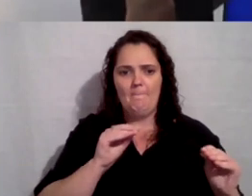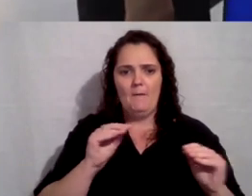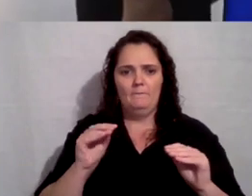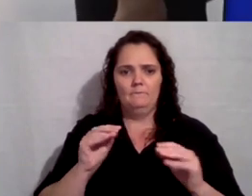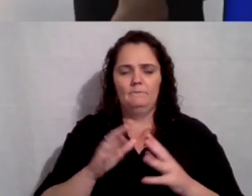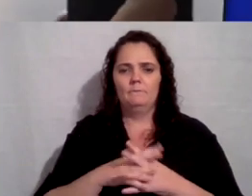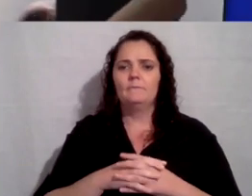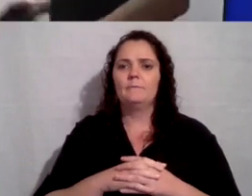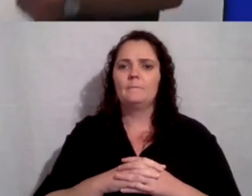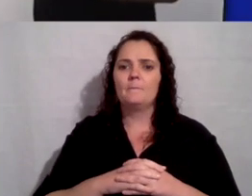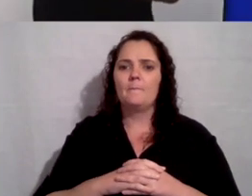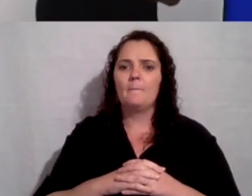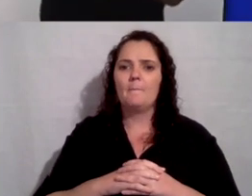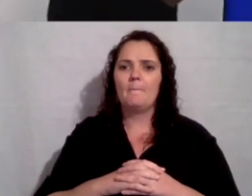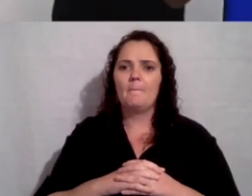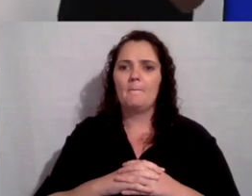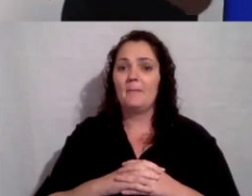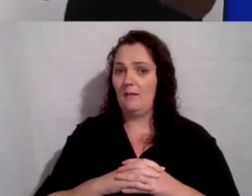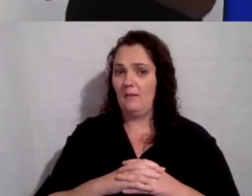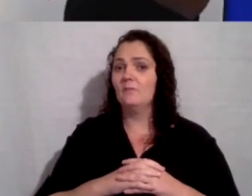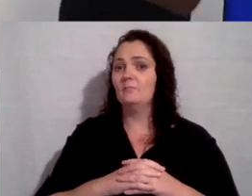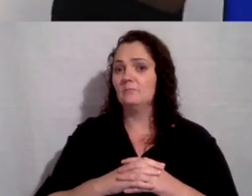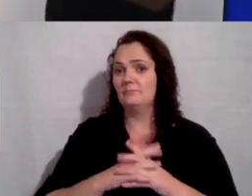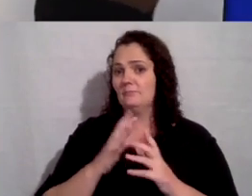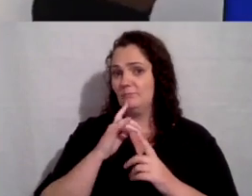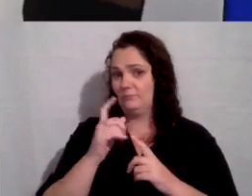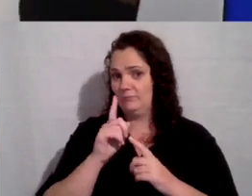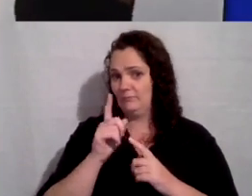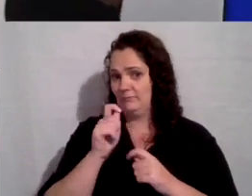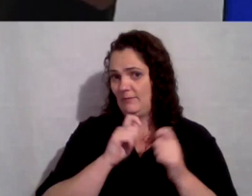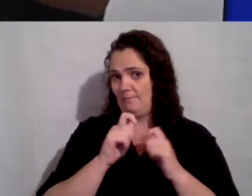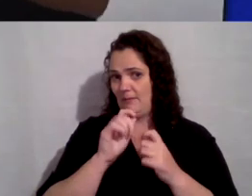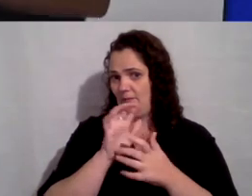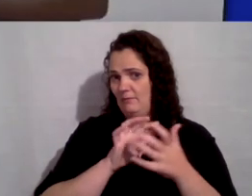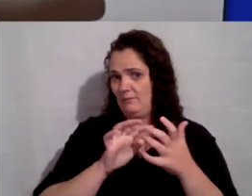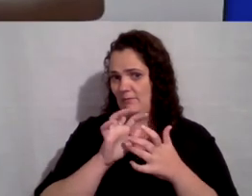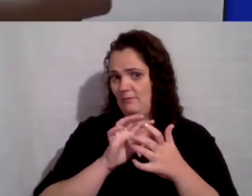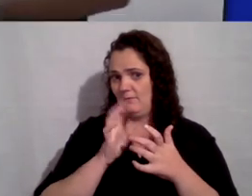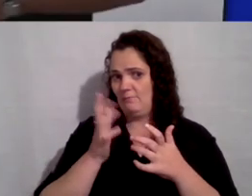and now what we're going to have is we're going to have both now it's going to get complicated because we're going to have both Atticus and Rachel